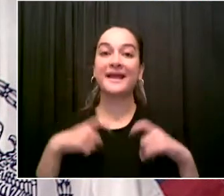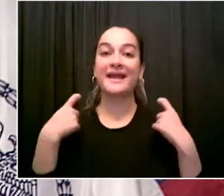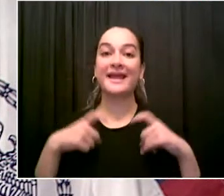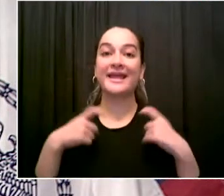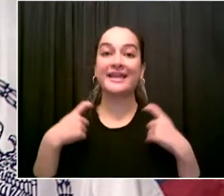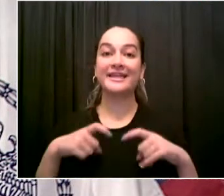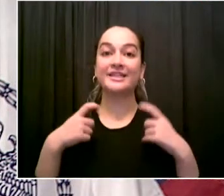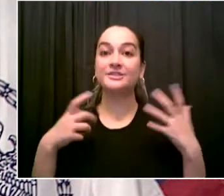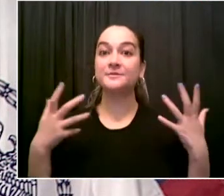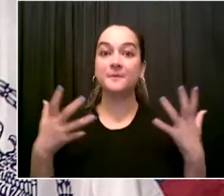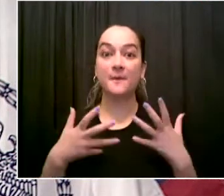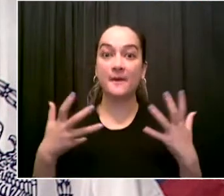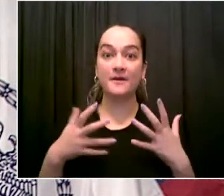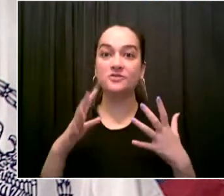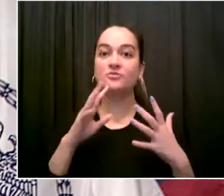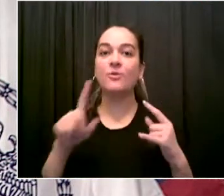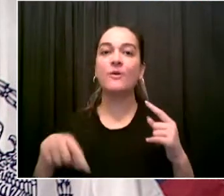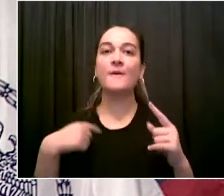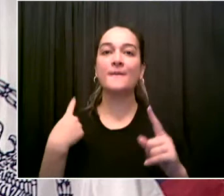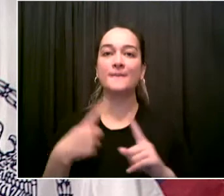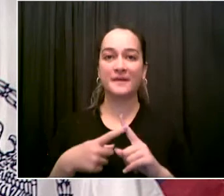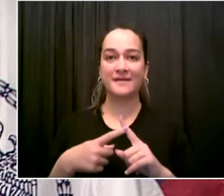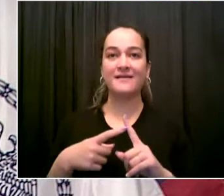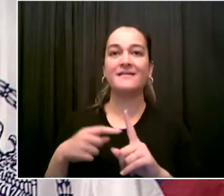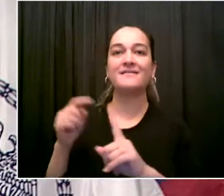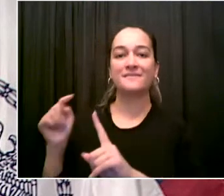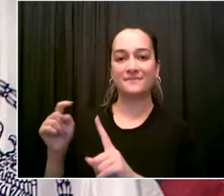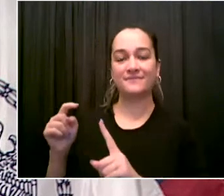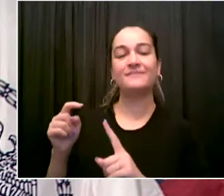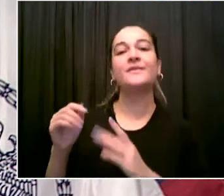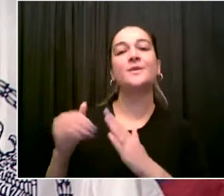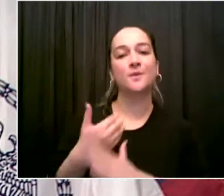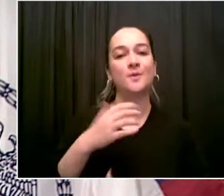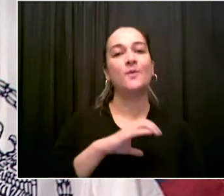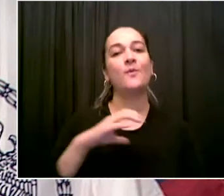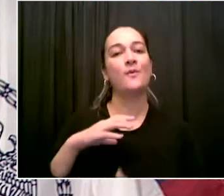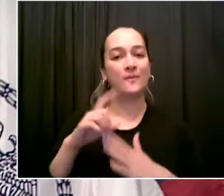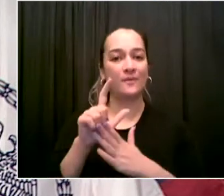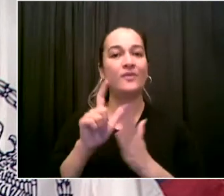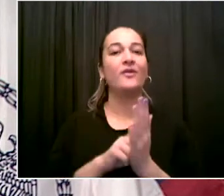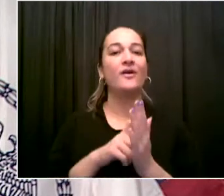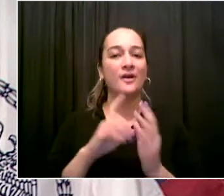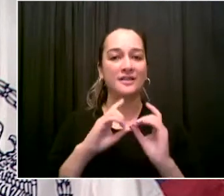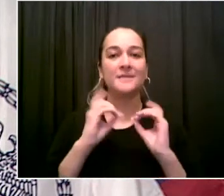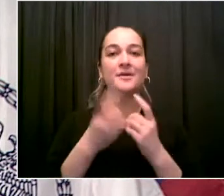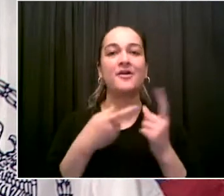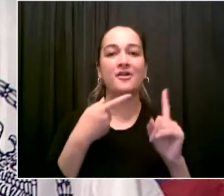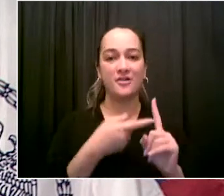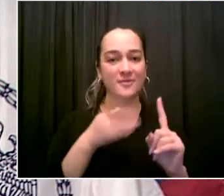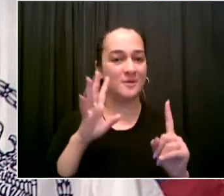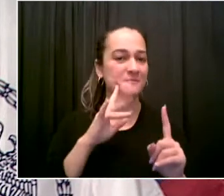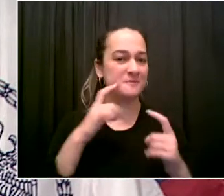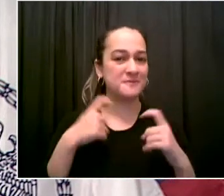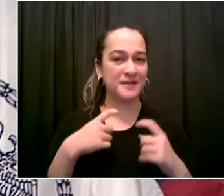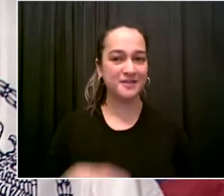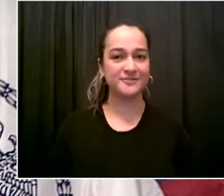KEEP GETTING VACCINATED NEW YORK CITYLE'ST GET THAT BELOW 1% LET'S UDOBLE DOWN NOW AND GO EVEN FARTHER. A FEW WORD S US IN SPANISH